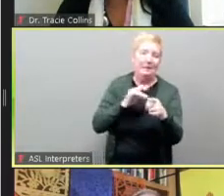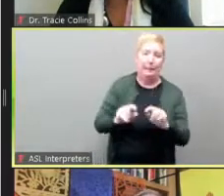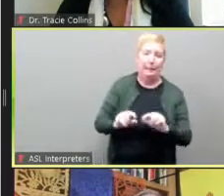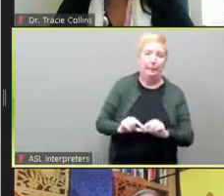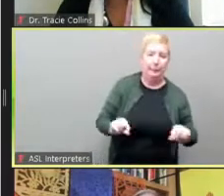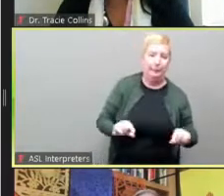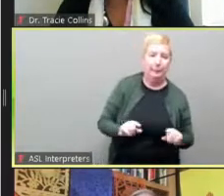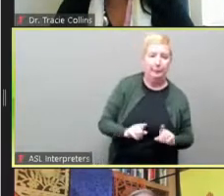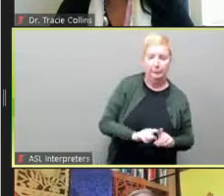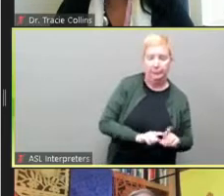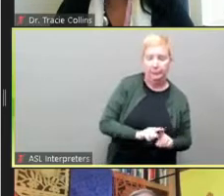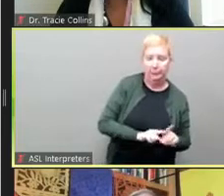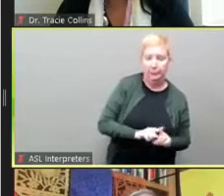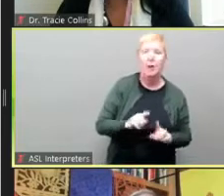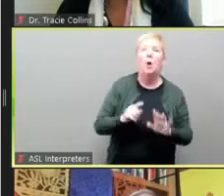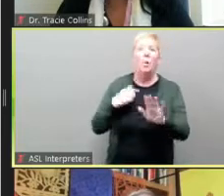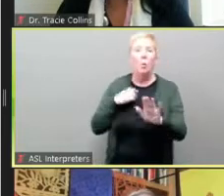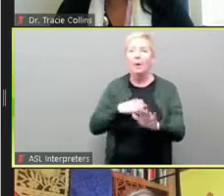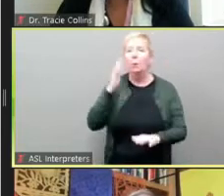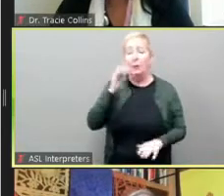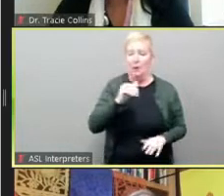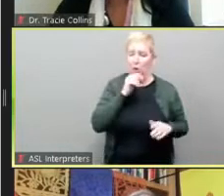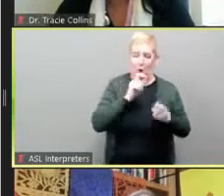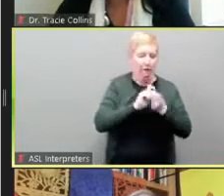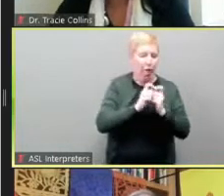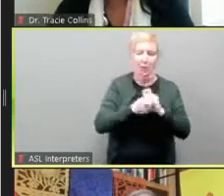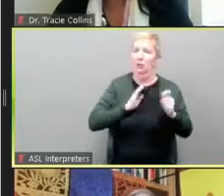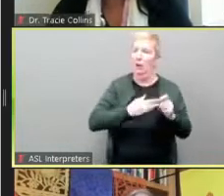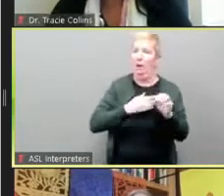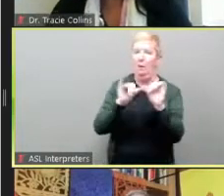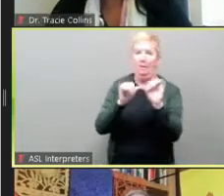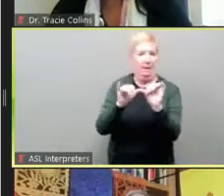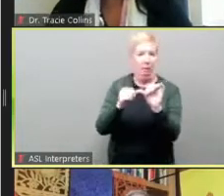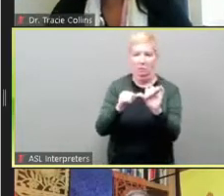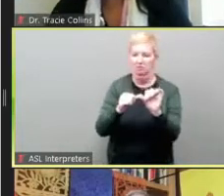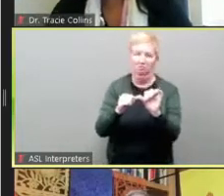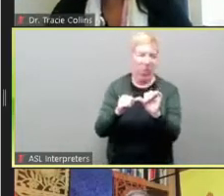not planning on changing the metric with new eligible populations.